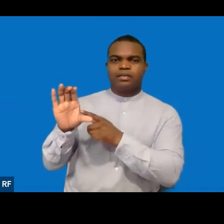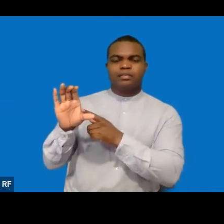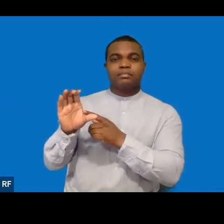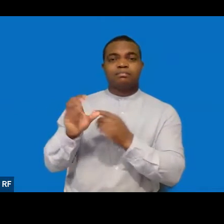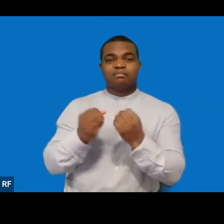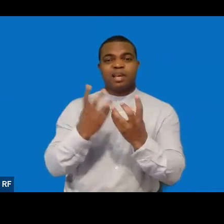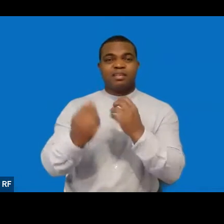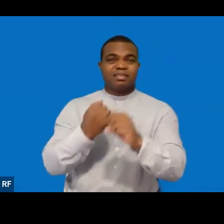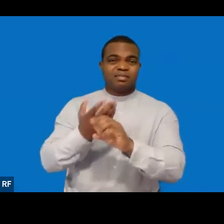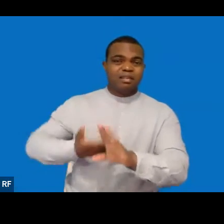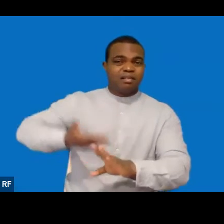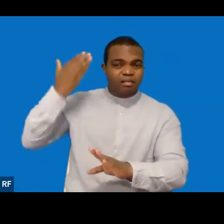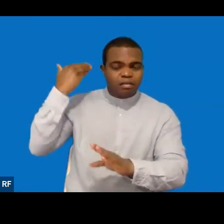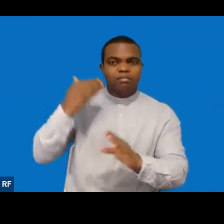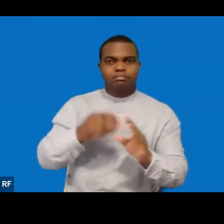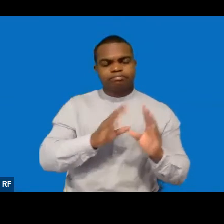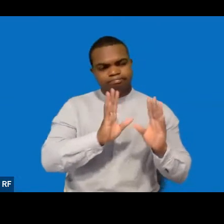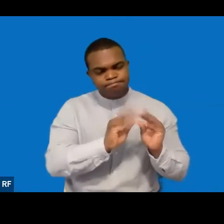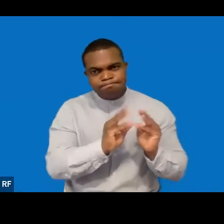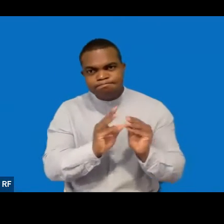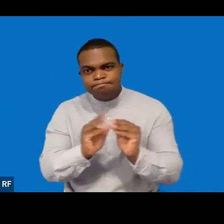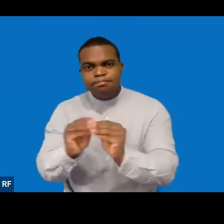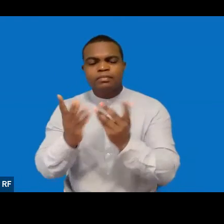and its members in 2011.